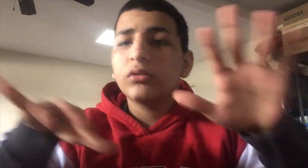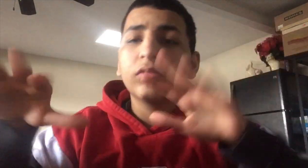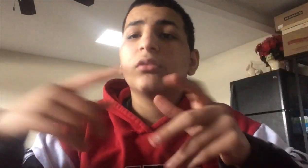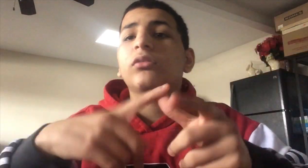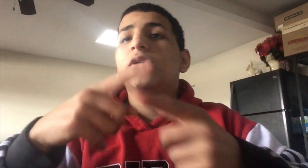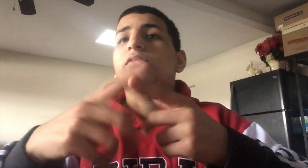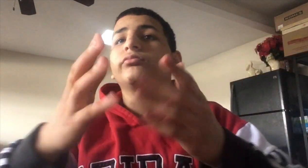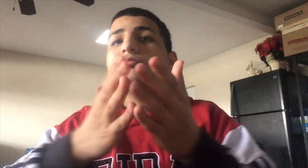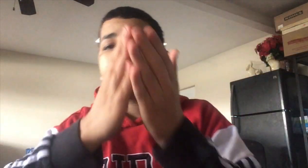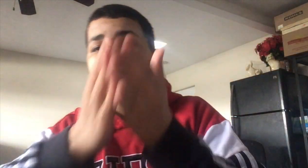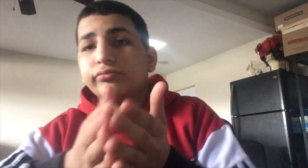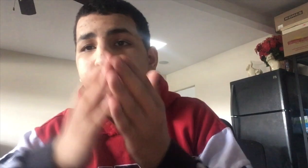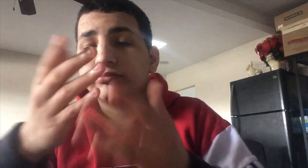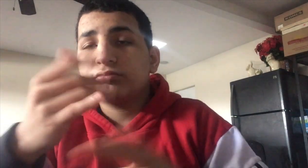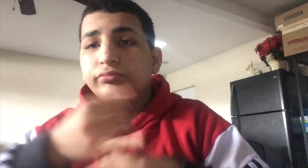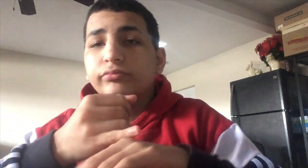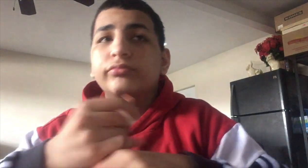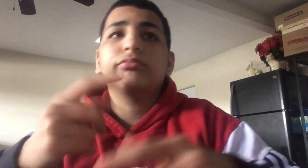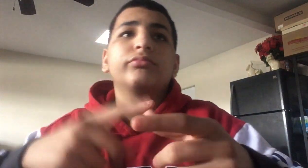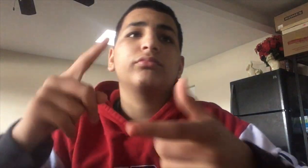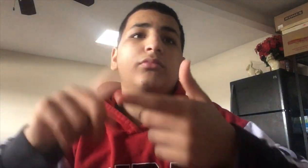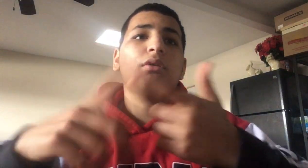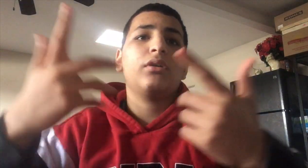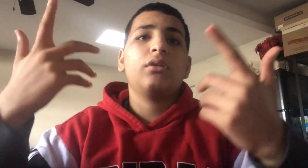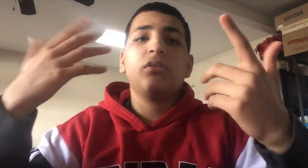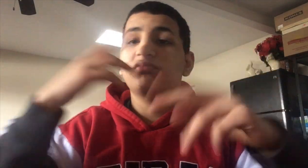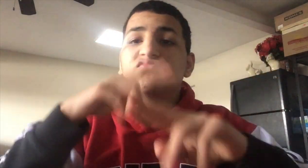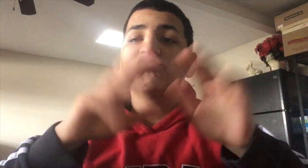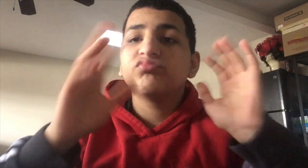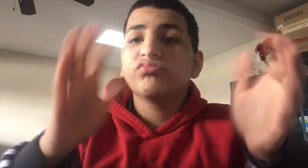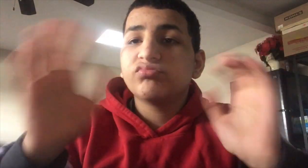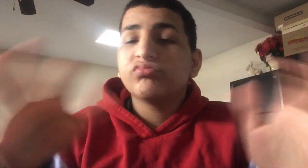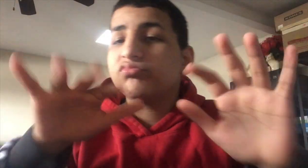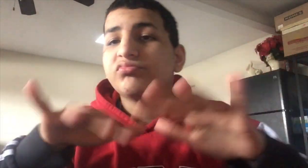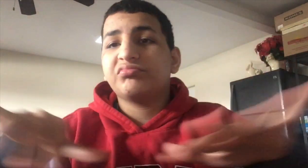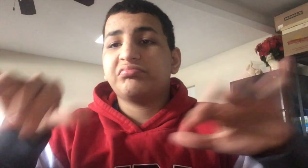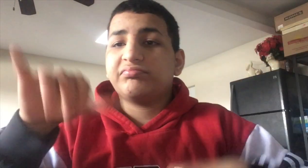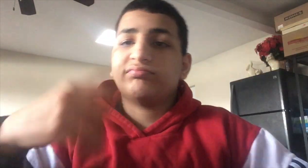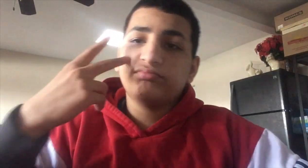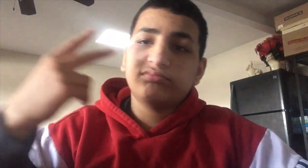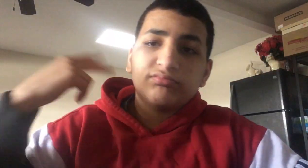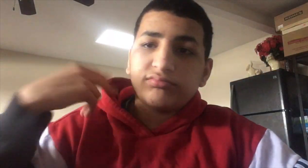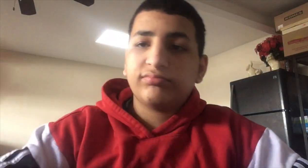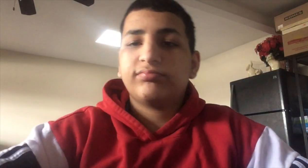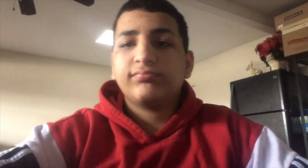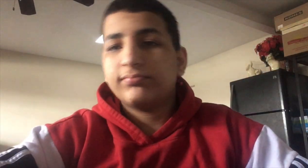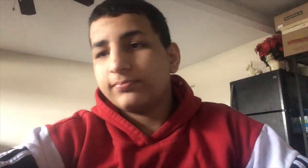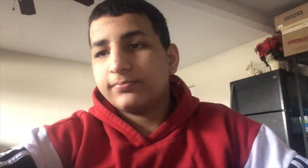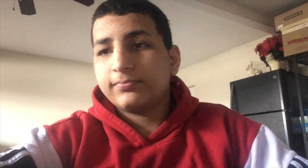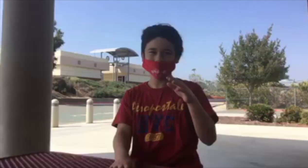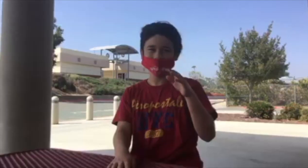Had a great year and then went on a Catalina trip. Just had a great time talking with friends. It's a great memory.